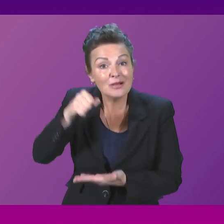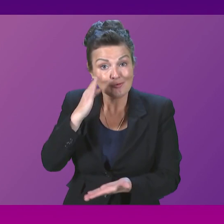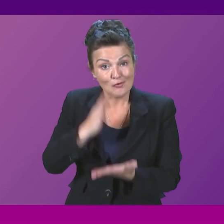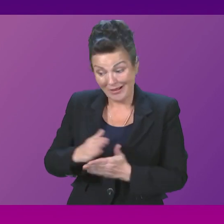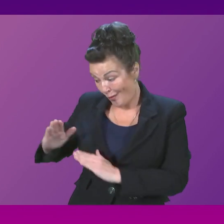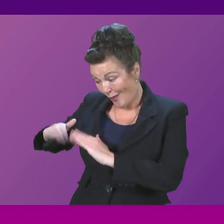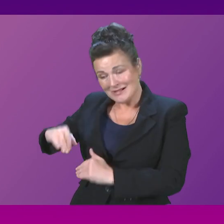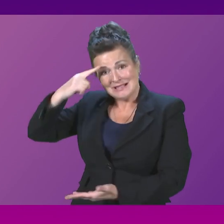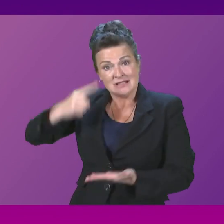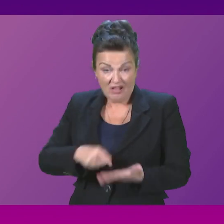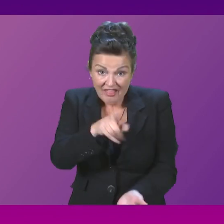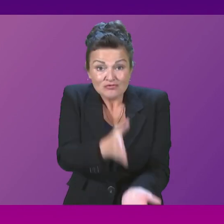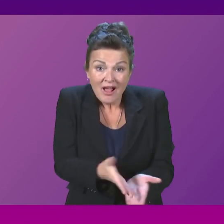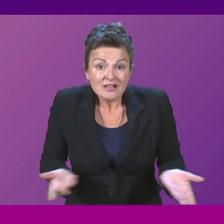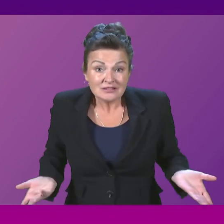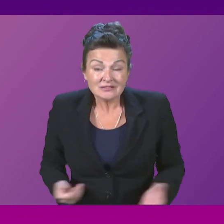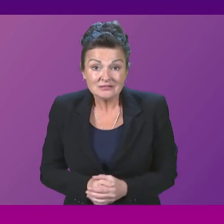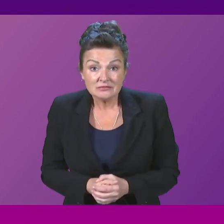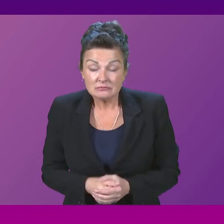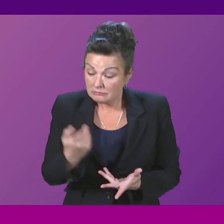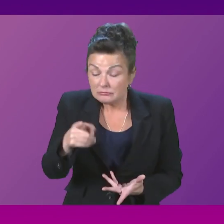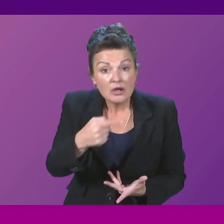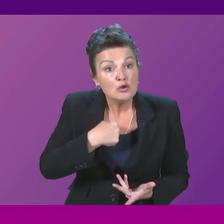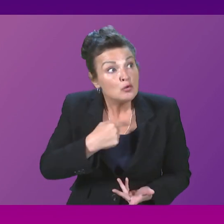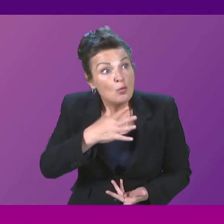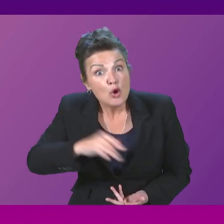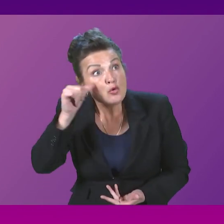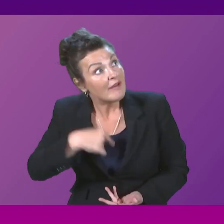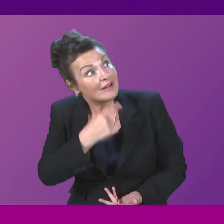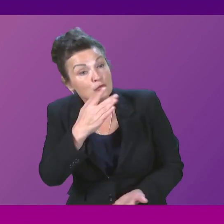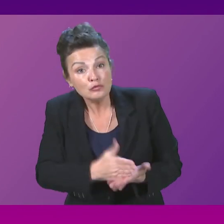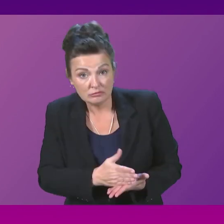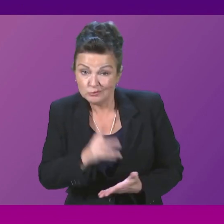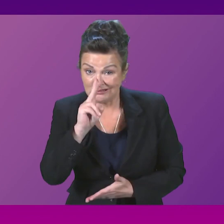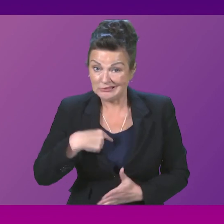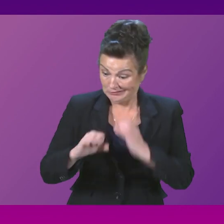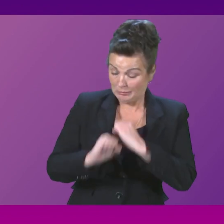That commitment can be seen in, for example, the fact that, right now, Scotland has a higher